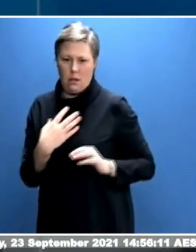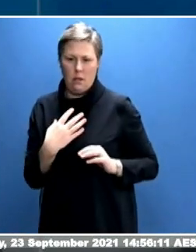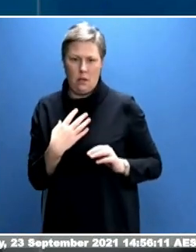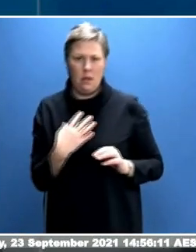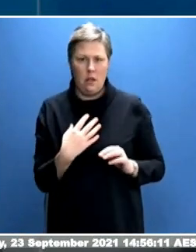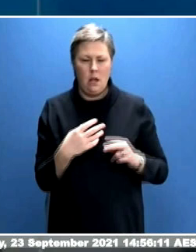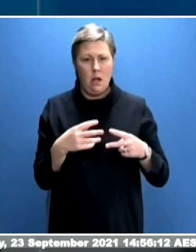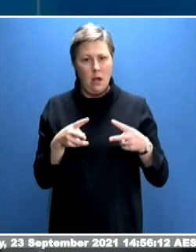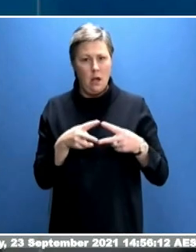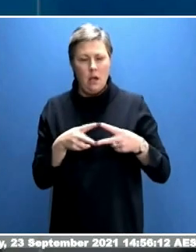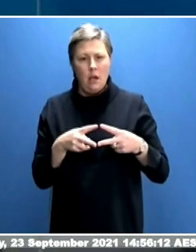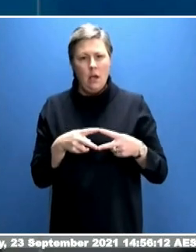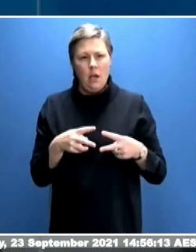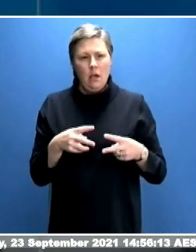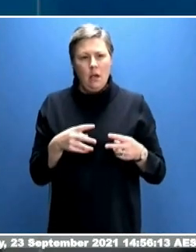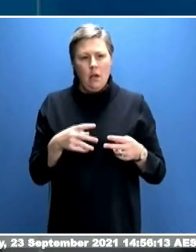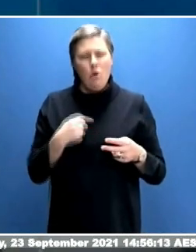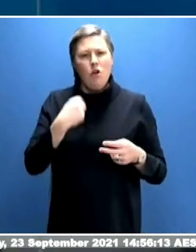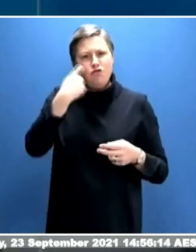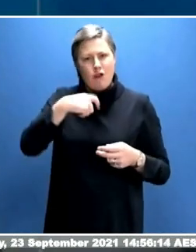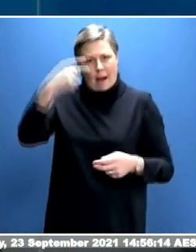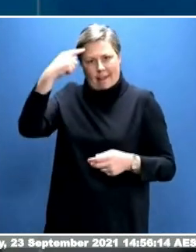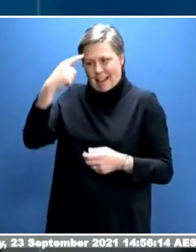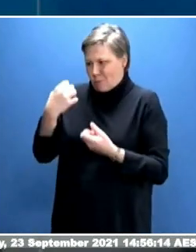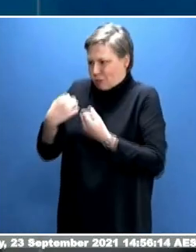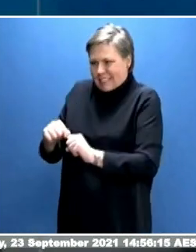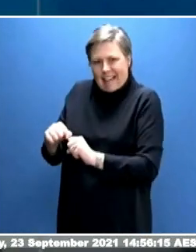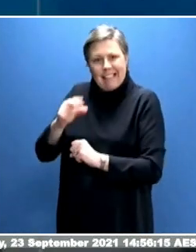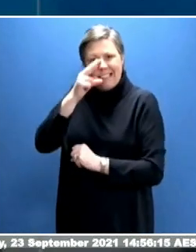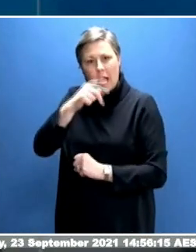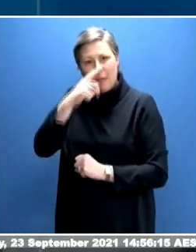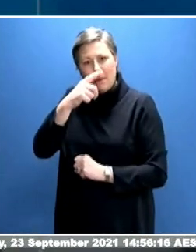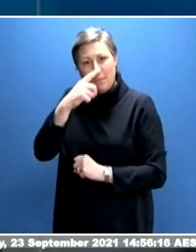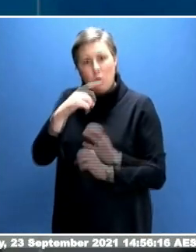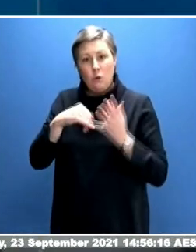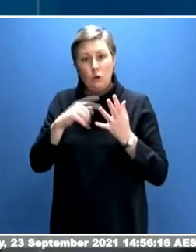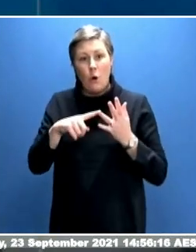people, and in so doing that, we have a legislative reform program every year.